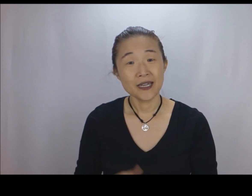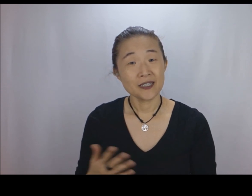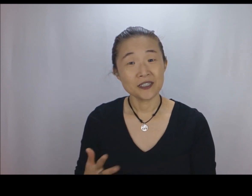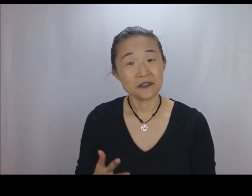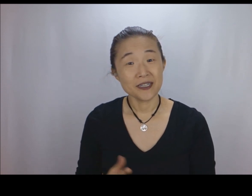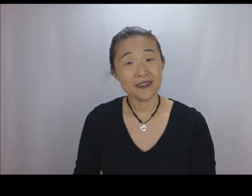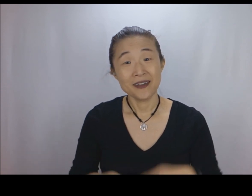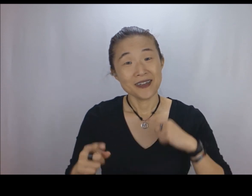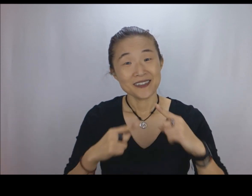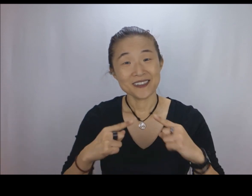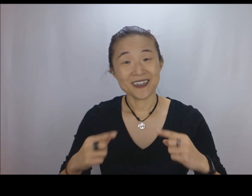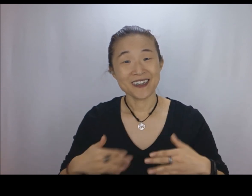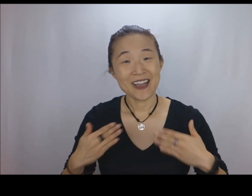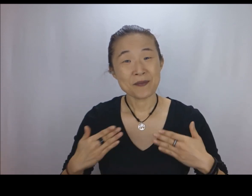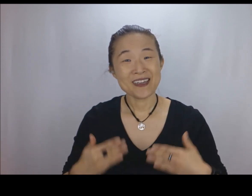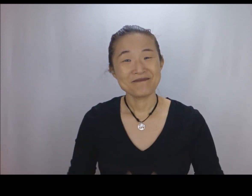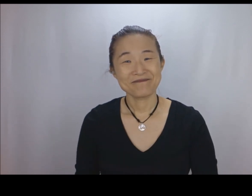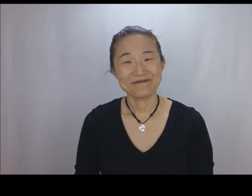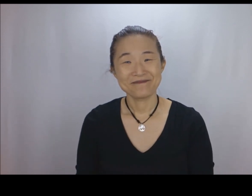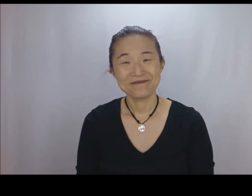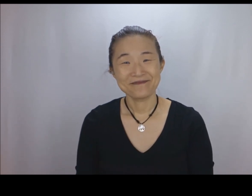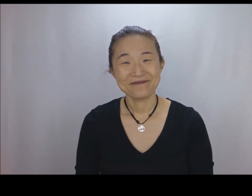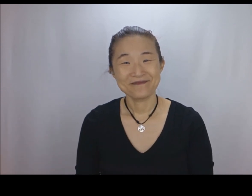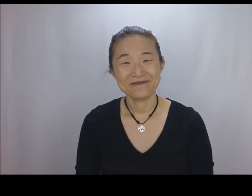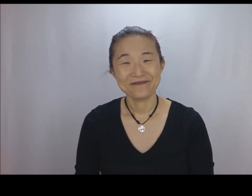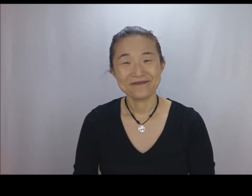And until then, sign happy!